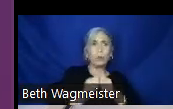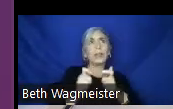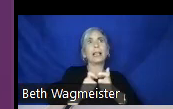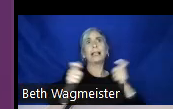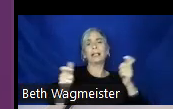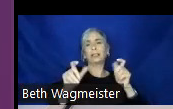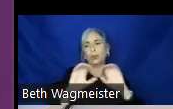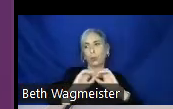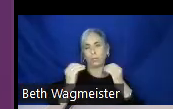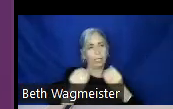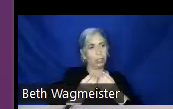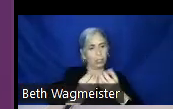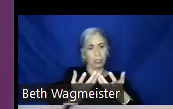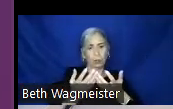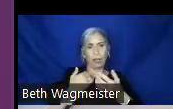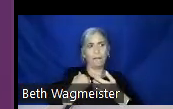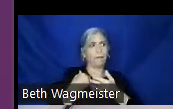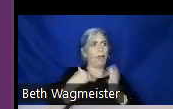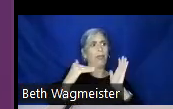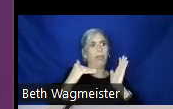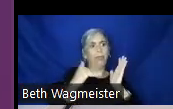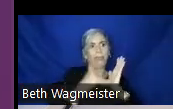We have plans with thousands of content creators and most are not